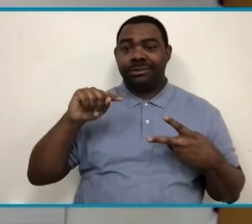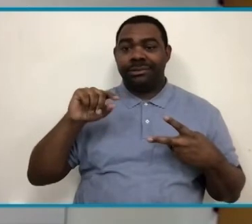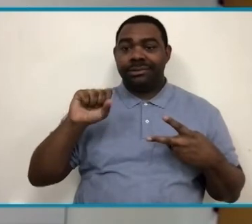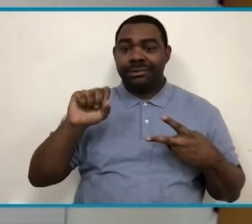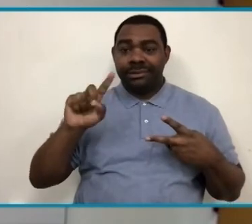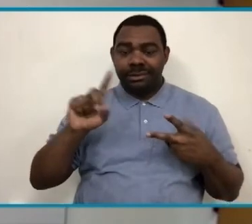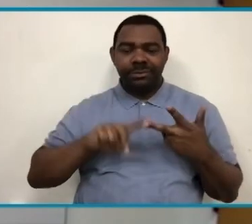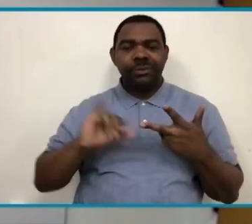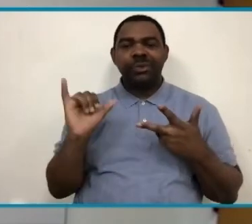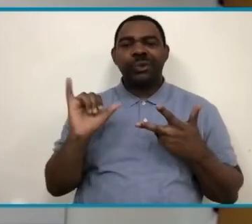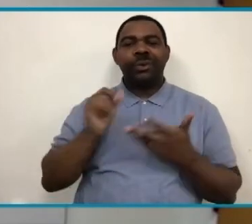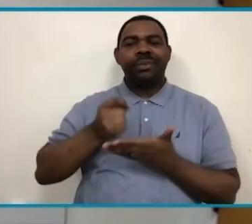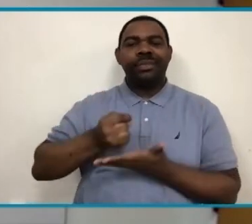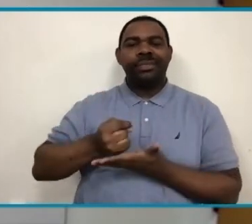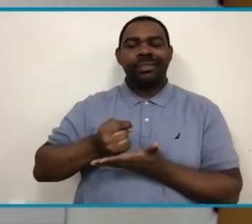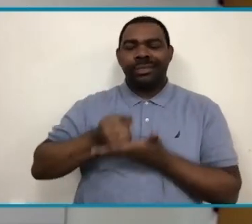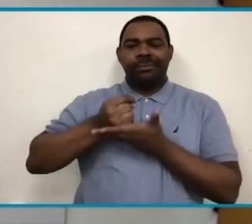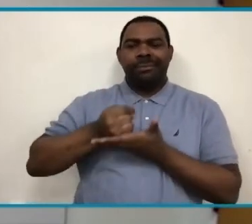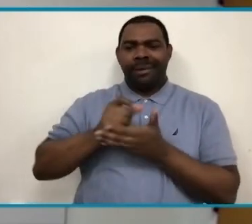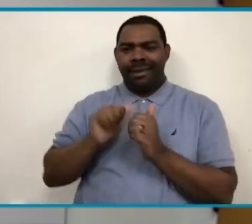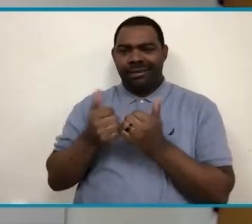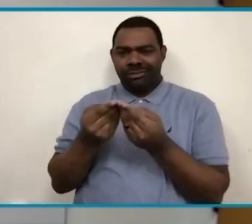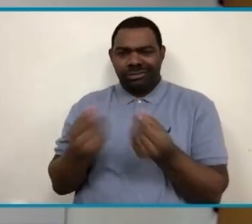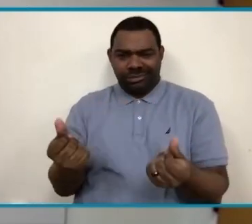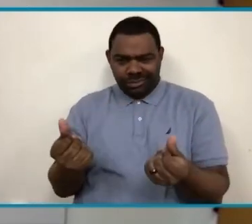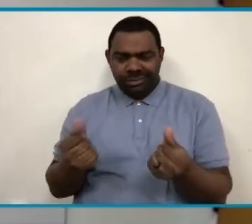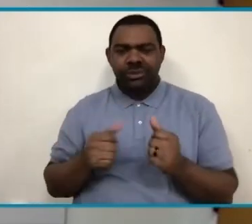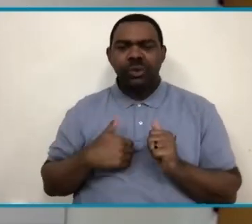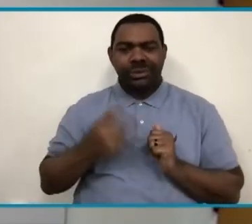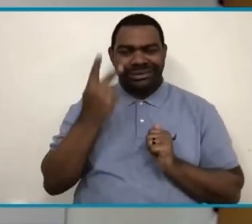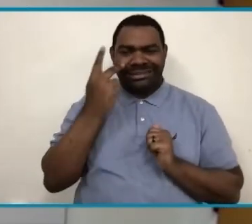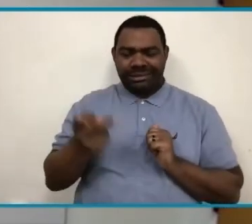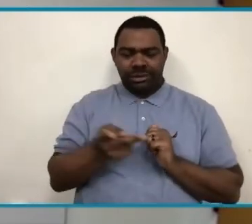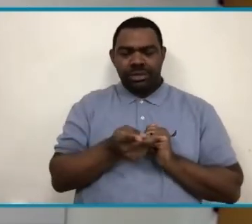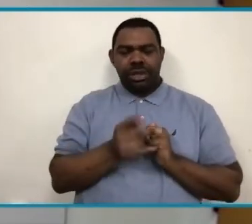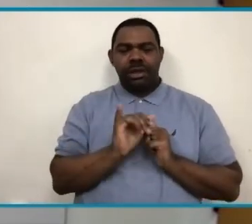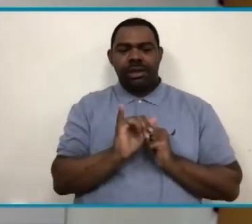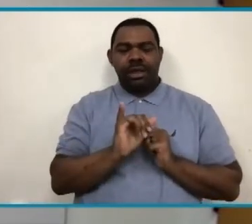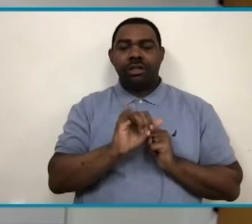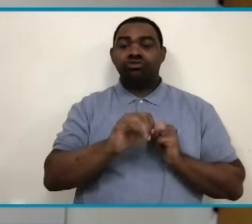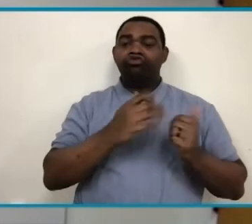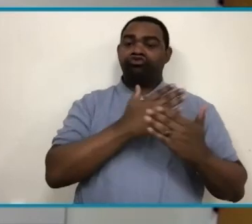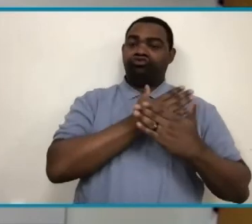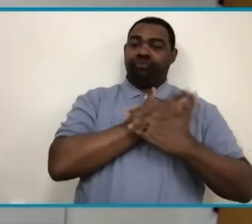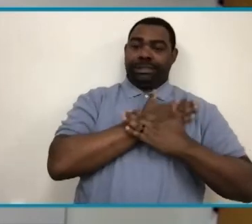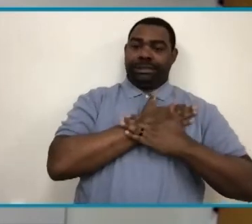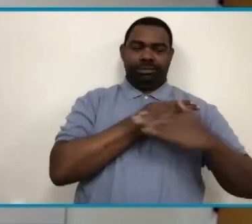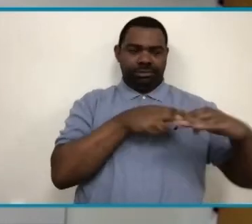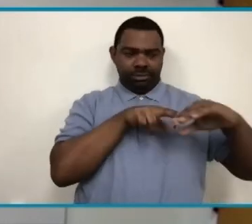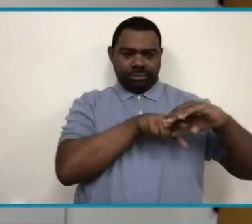So there's correlations between changes in these resting state connectivity indices and